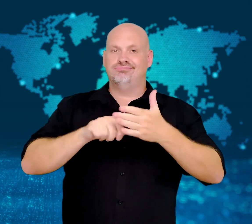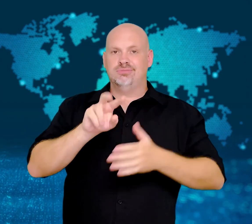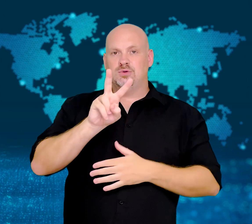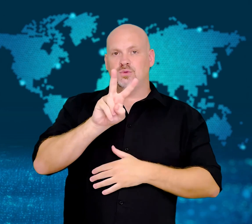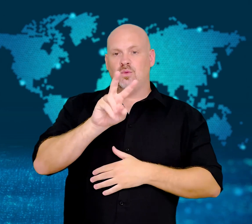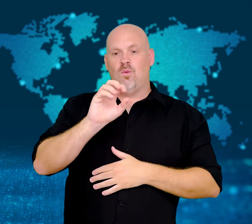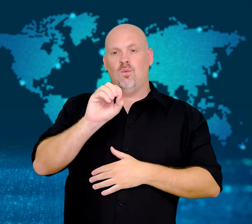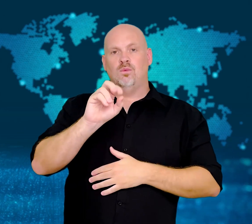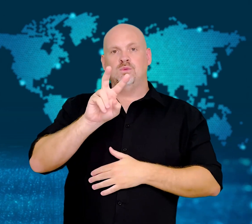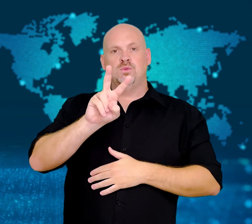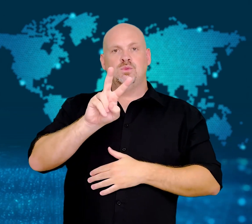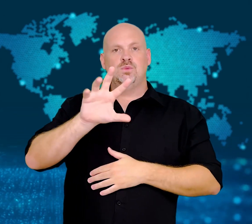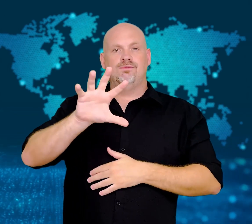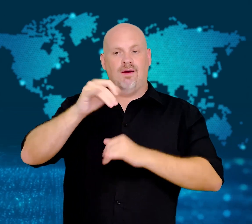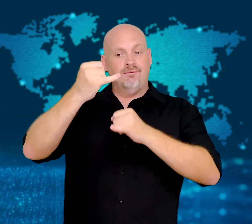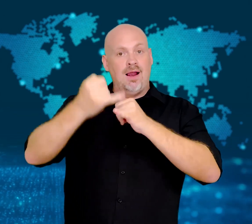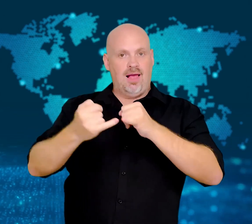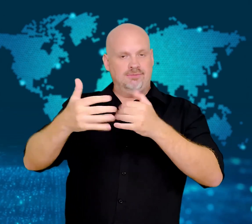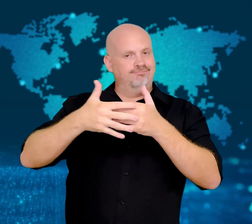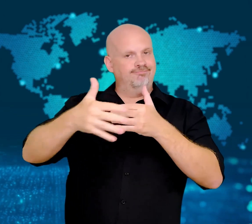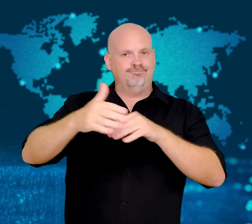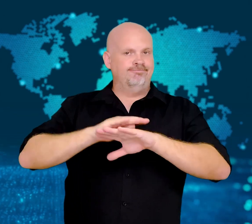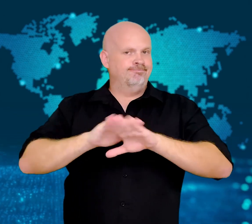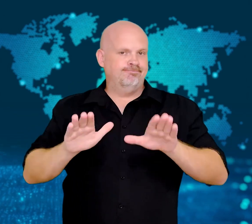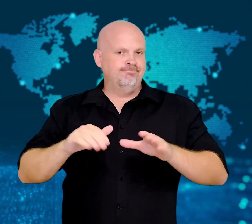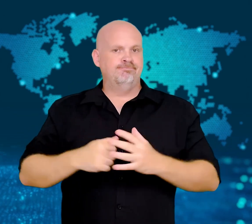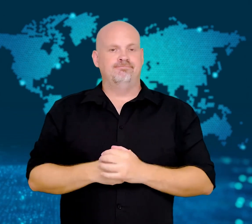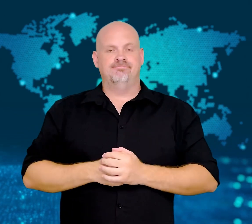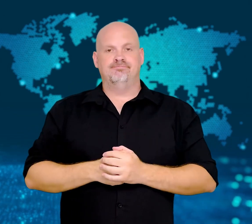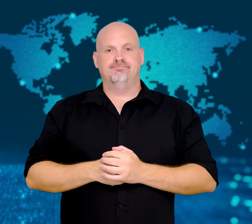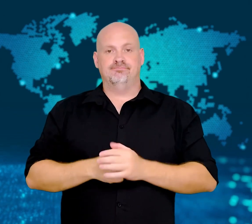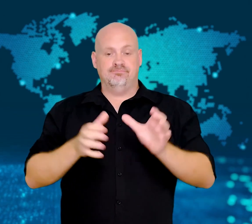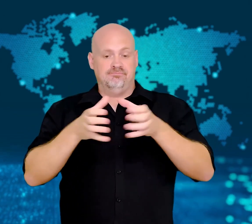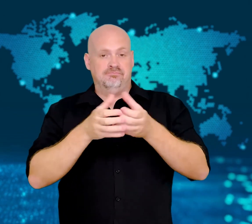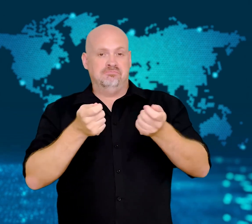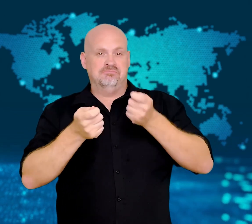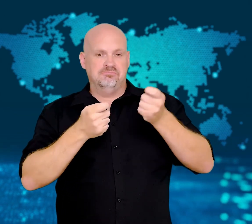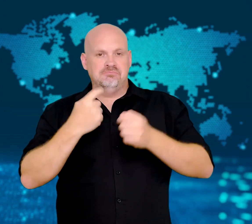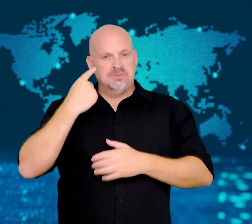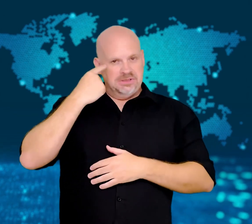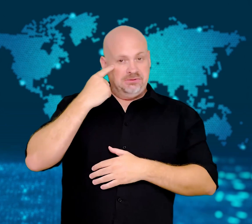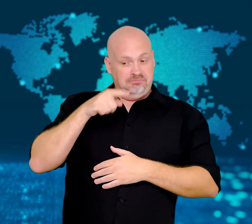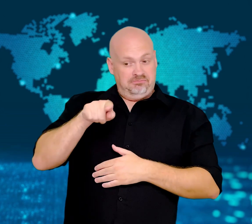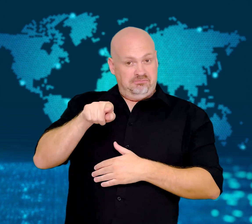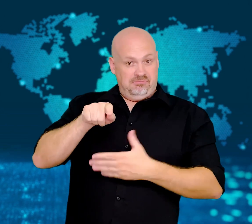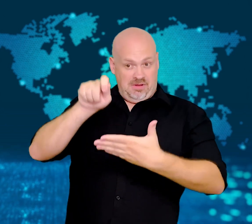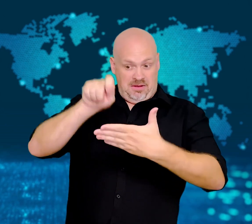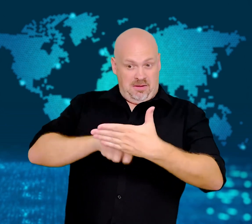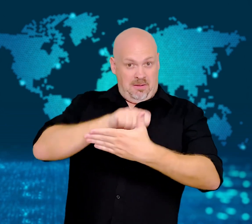around 1.3 metric tons of hard-to-recycle plastics.